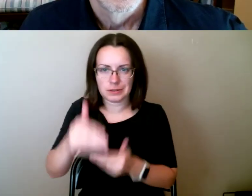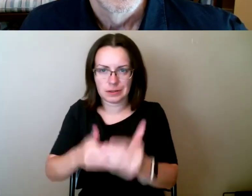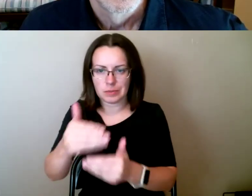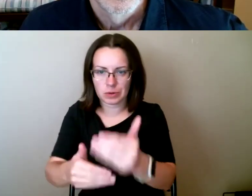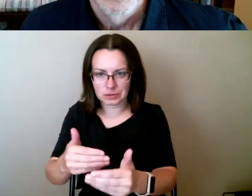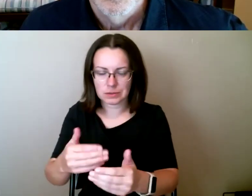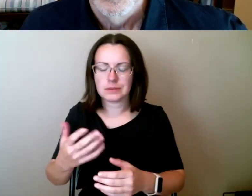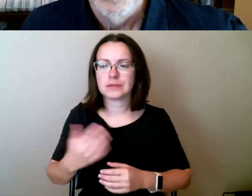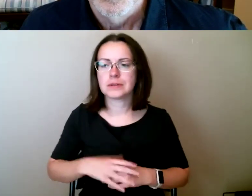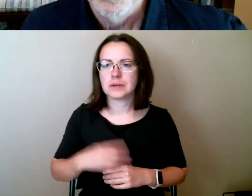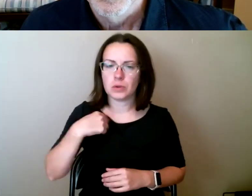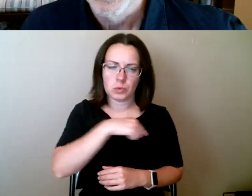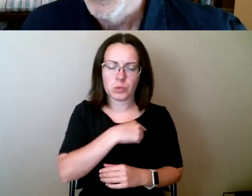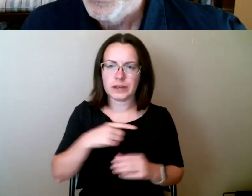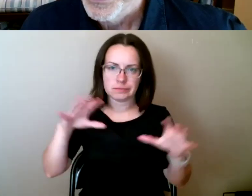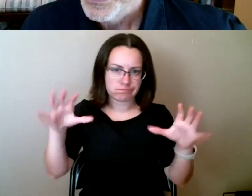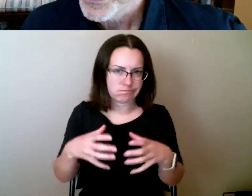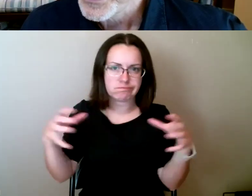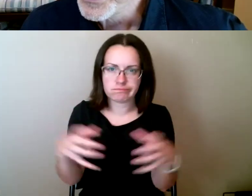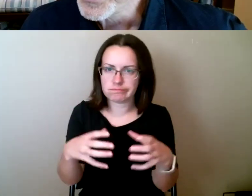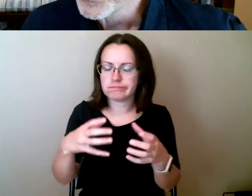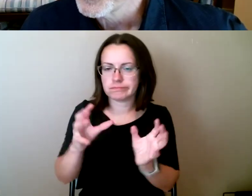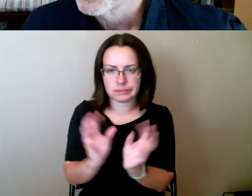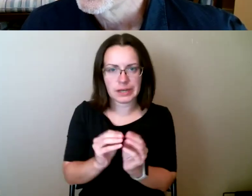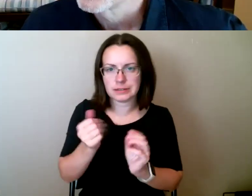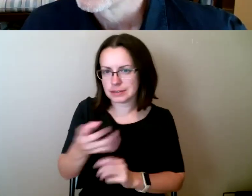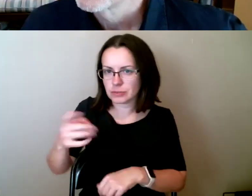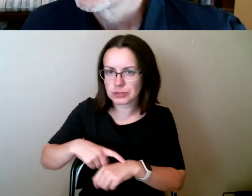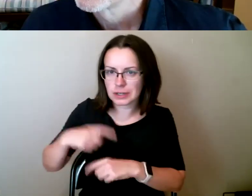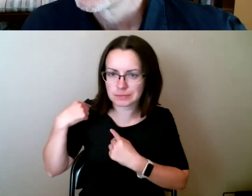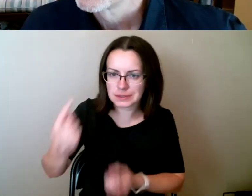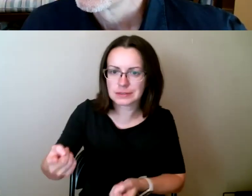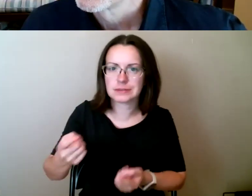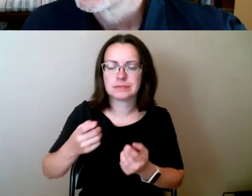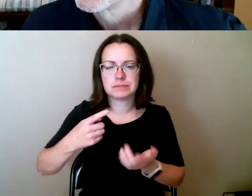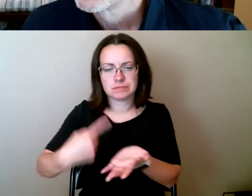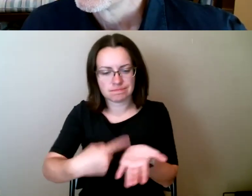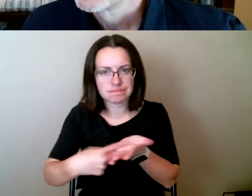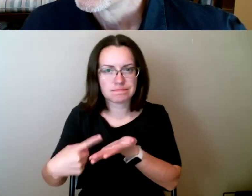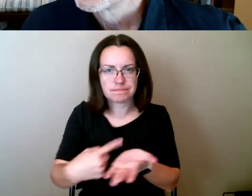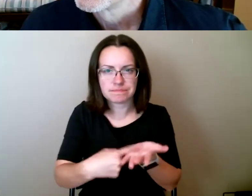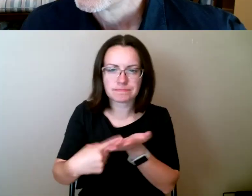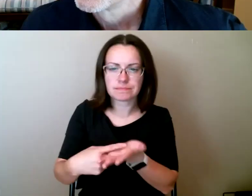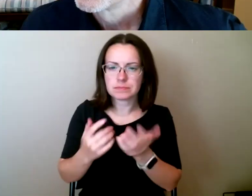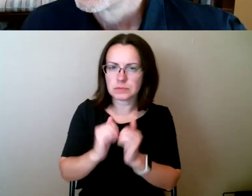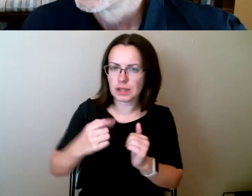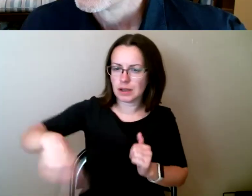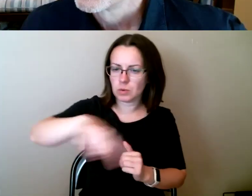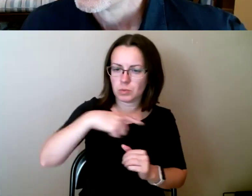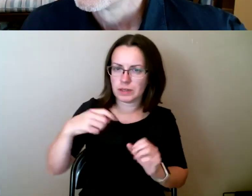met several times and had conversations about um you know how we could be part of this uh process.